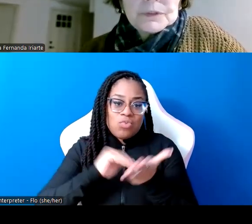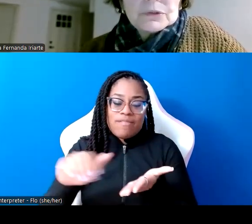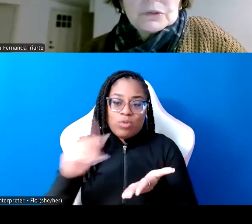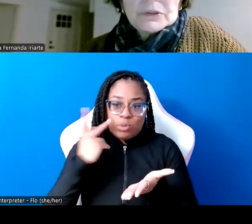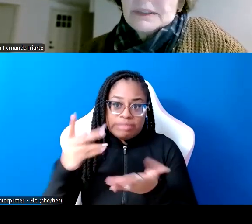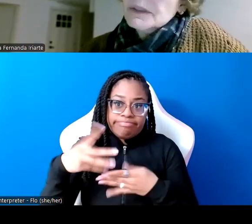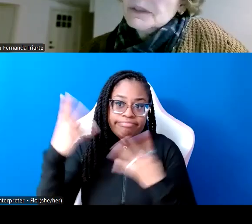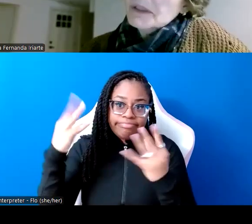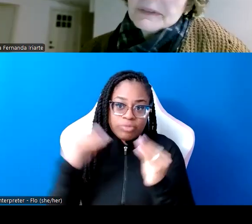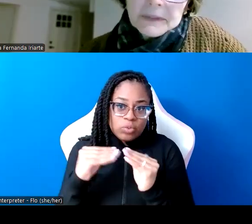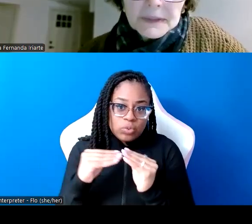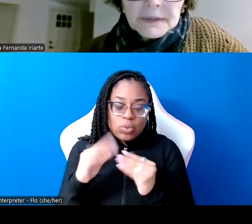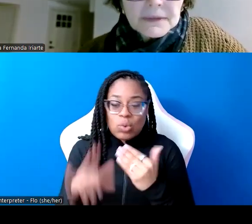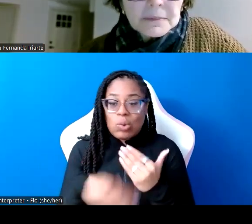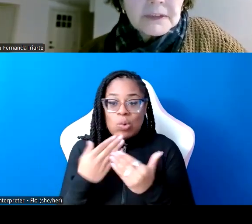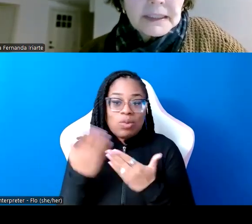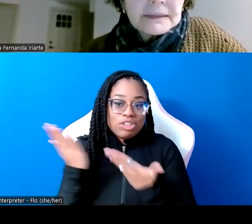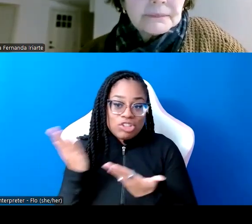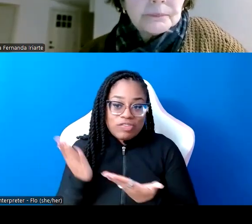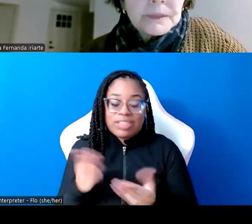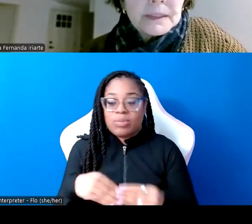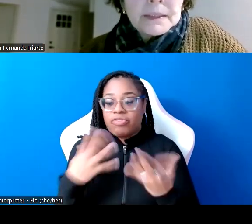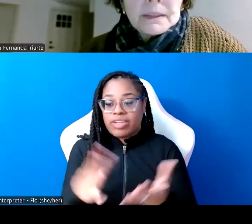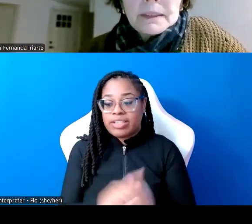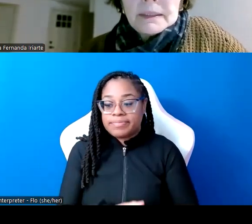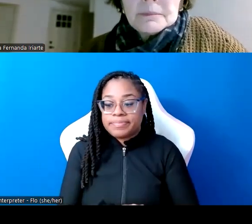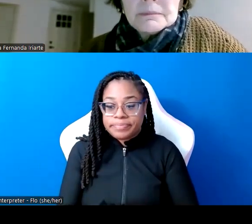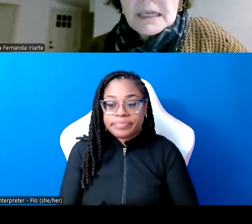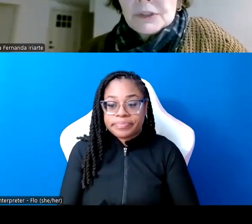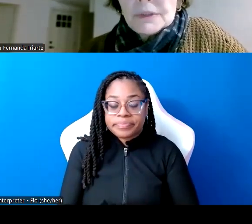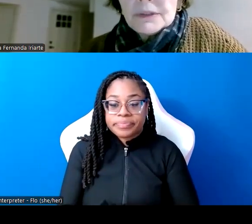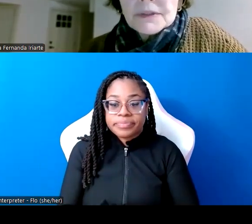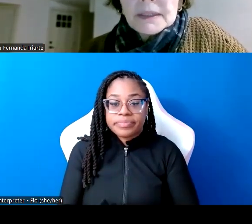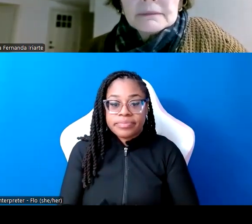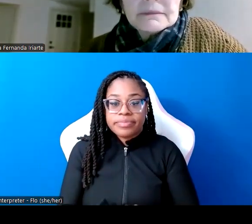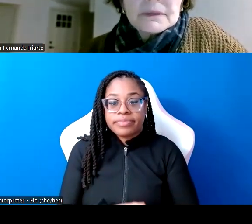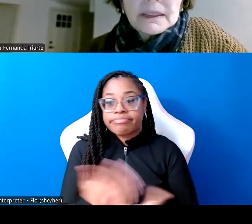to look at all the services that are provided. Private duty nursing.